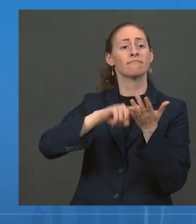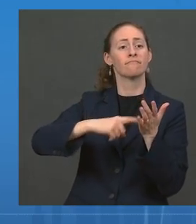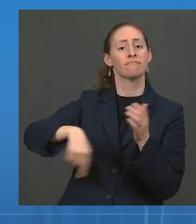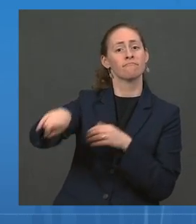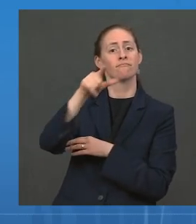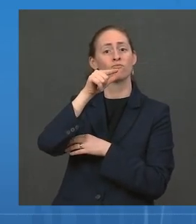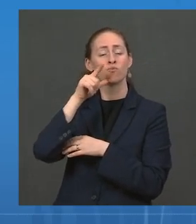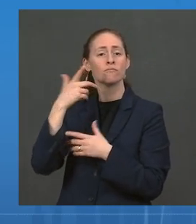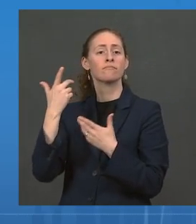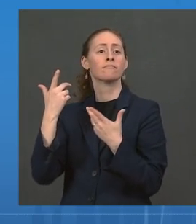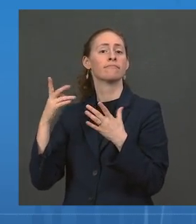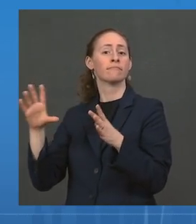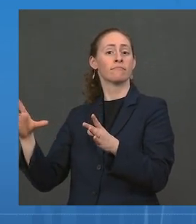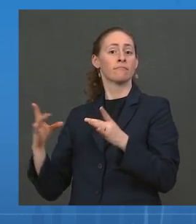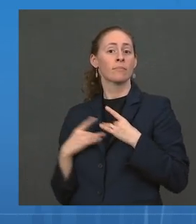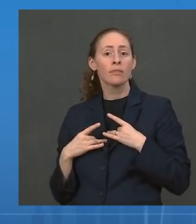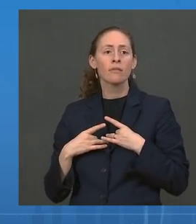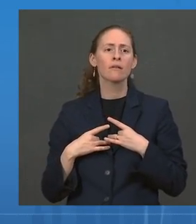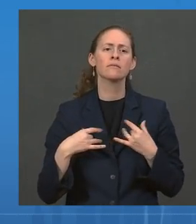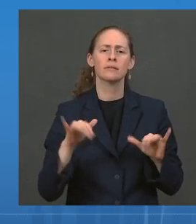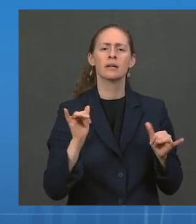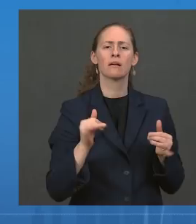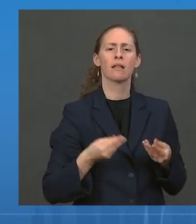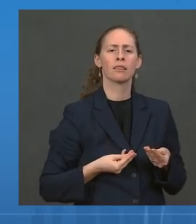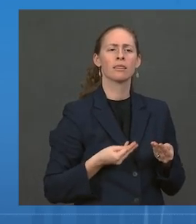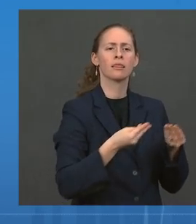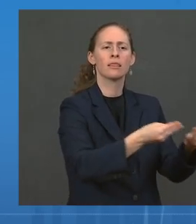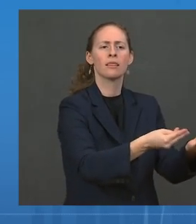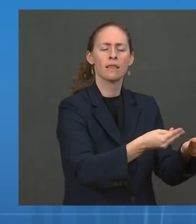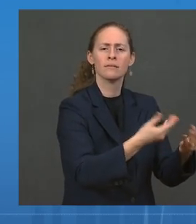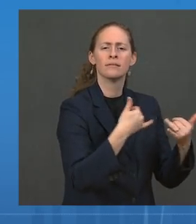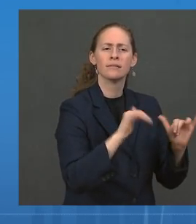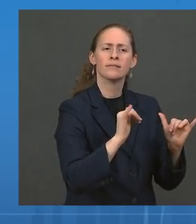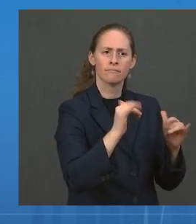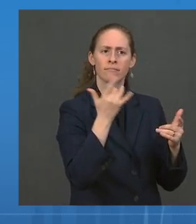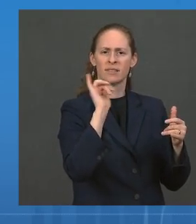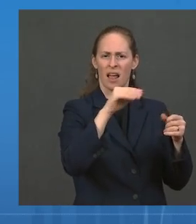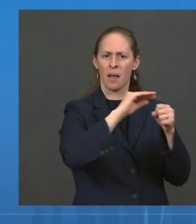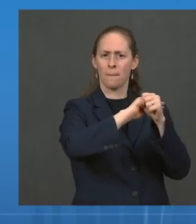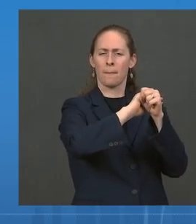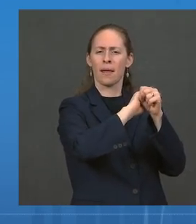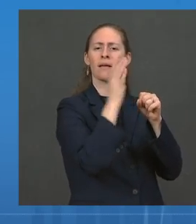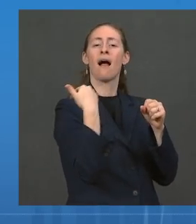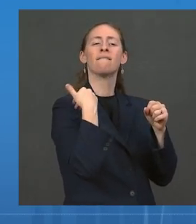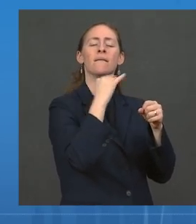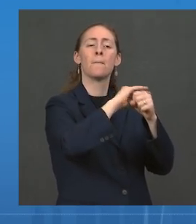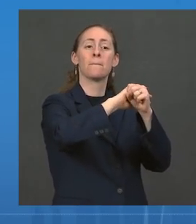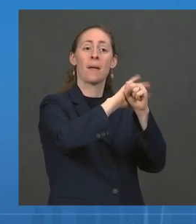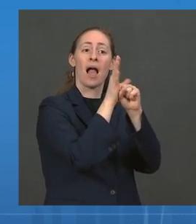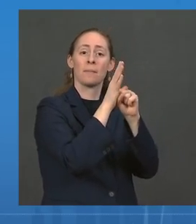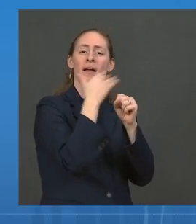the deceleration phase, control, elimination, and eradication. I don't think we're going to get eradication.